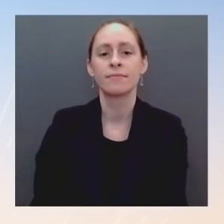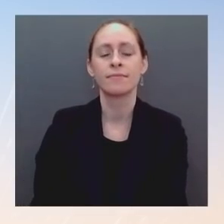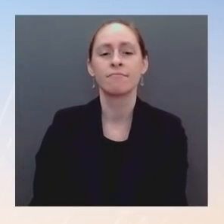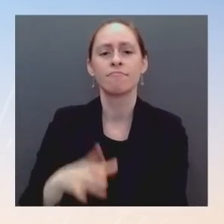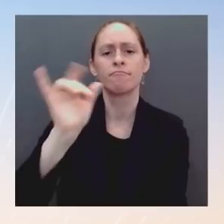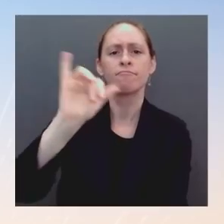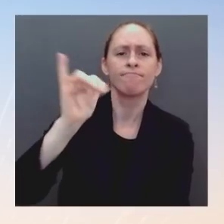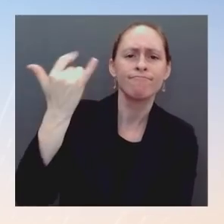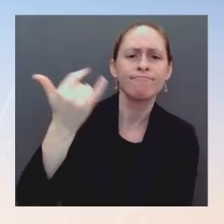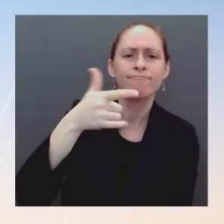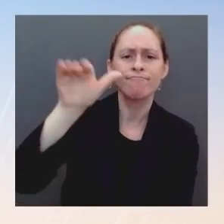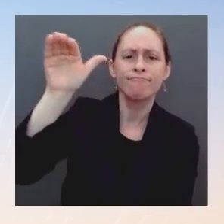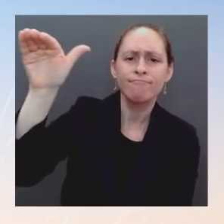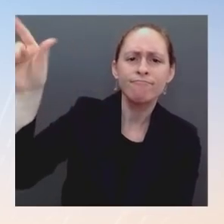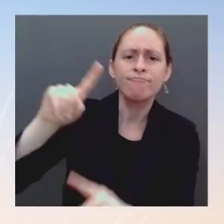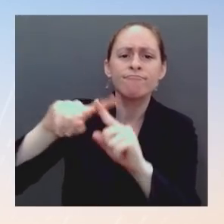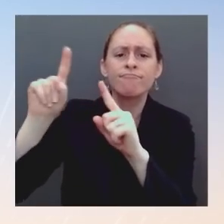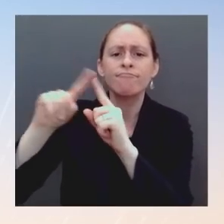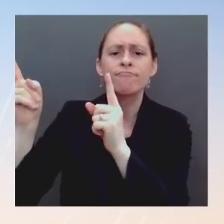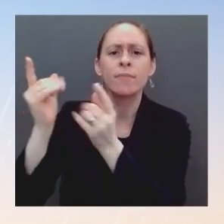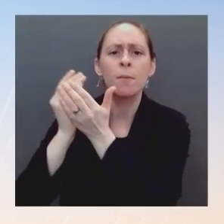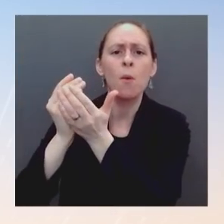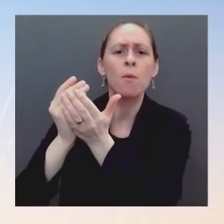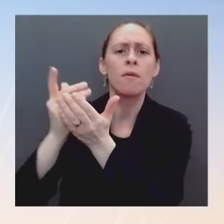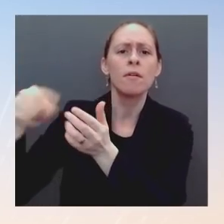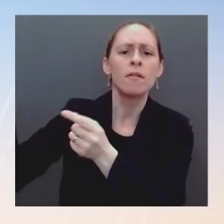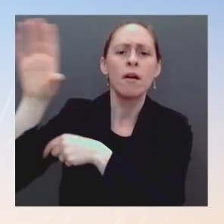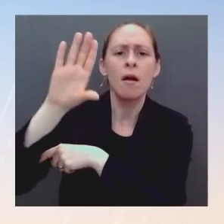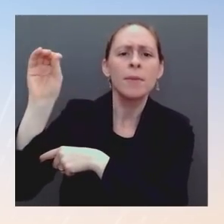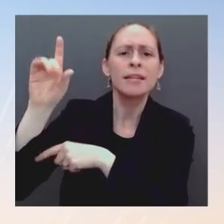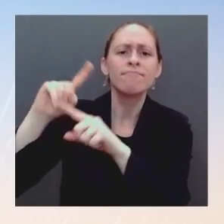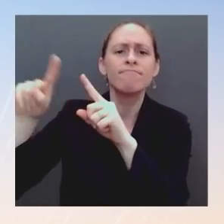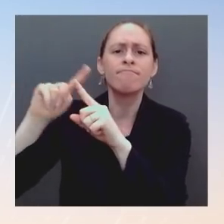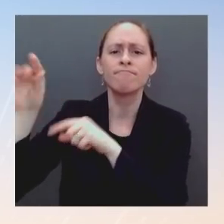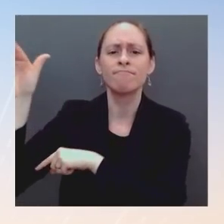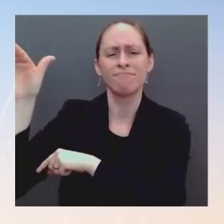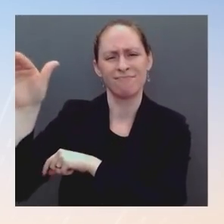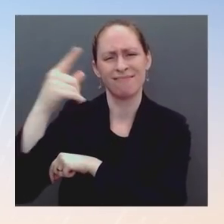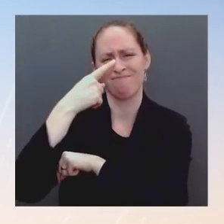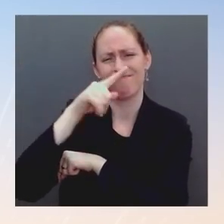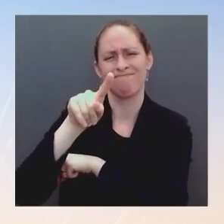full and fair service to the Port of Oakland, meaning they shouldn't bypass it. They should go there because there's going to be all